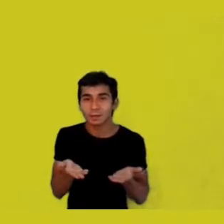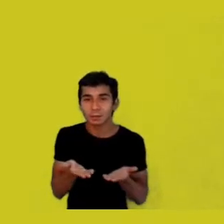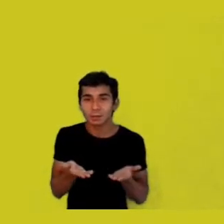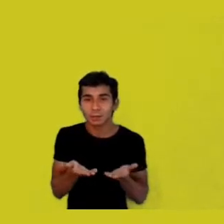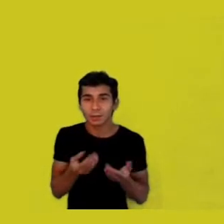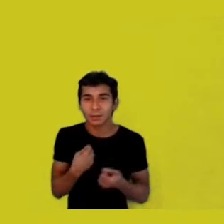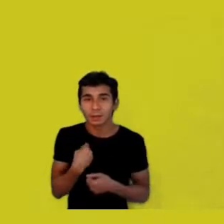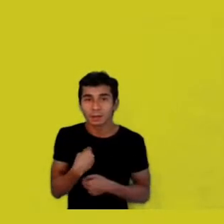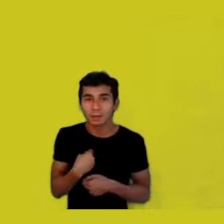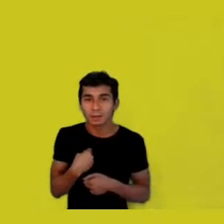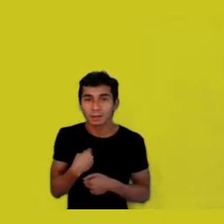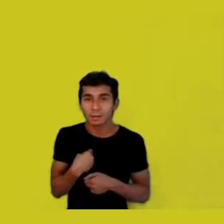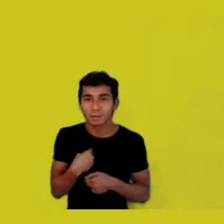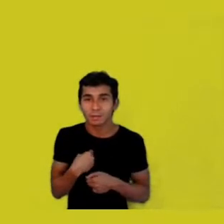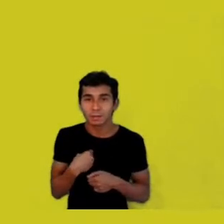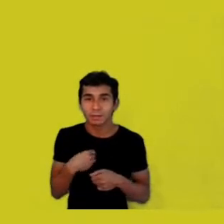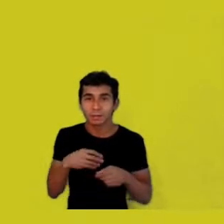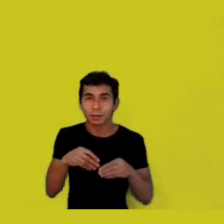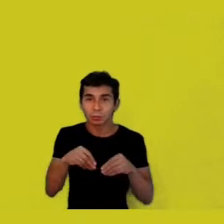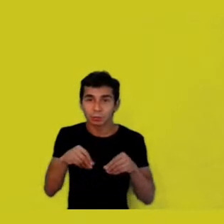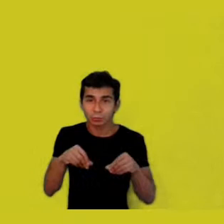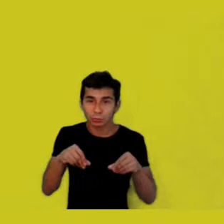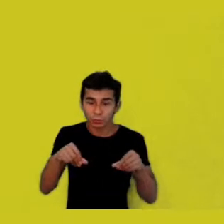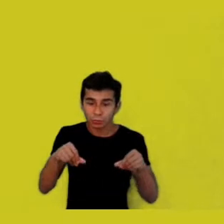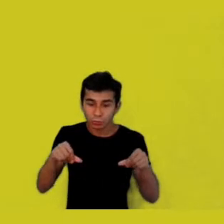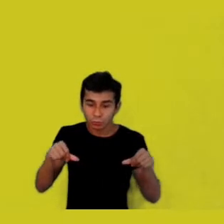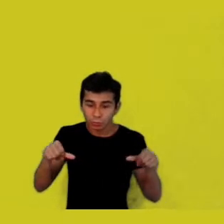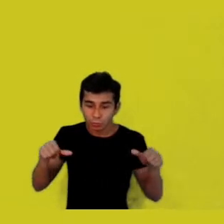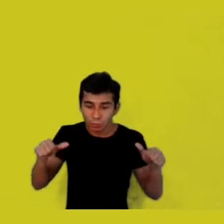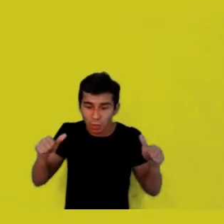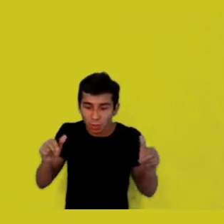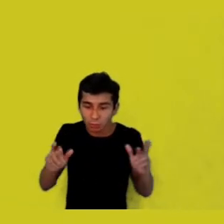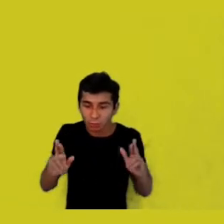and here we are in something called cloud.